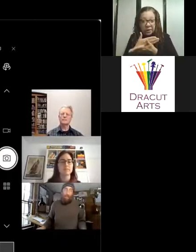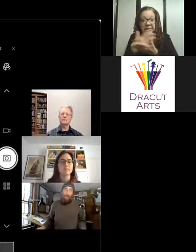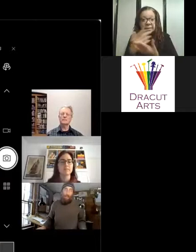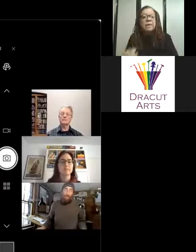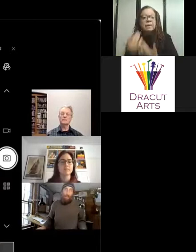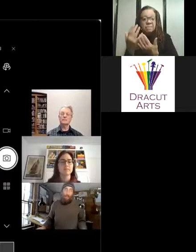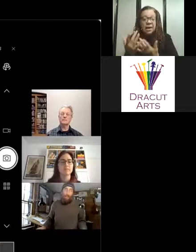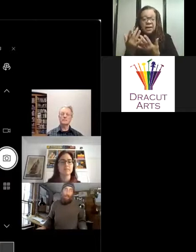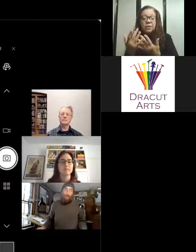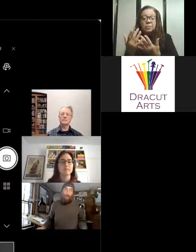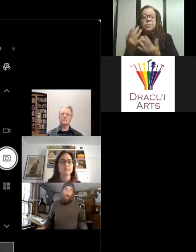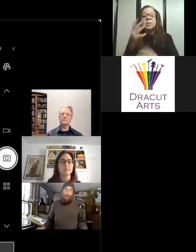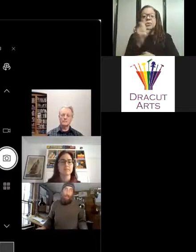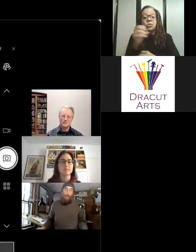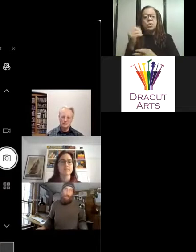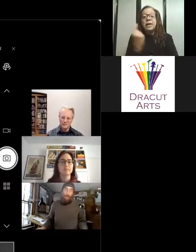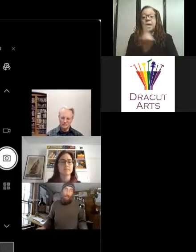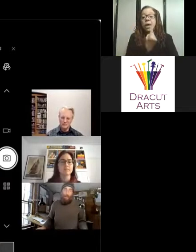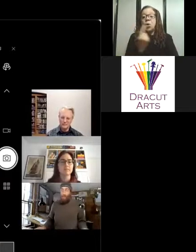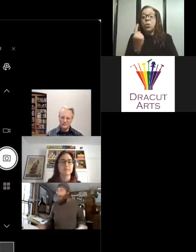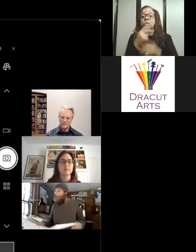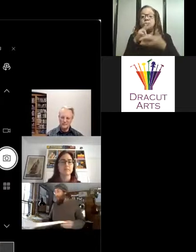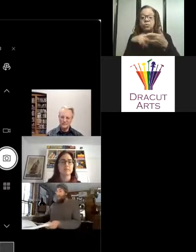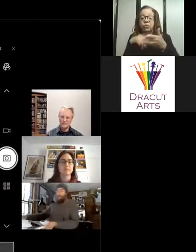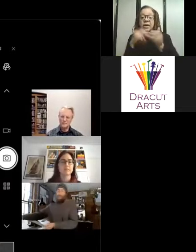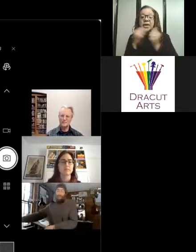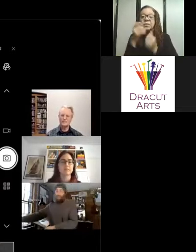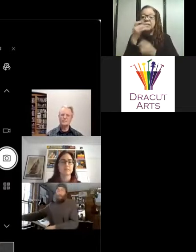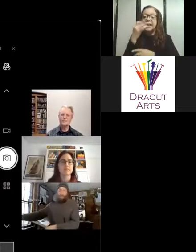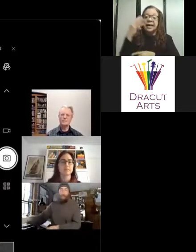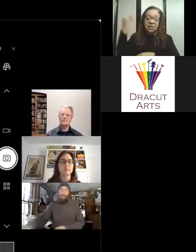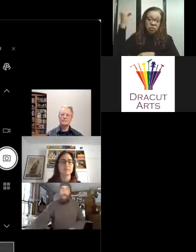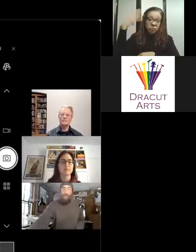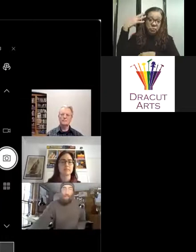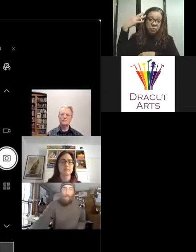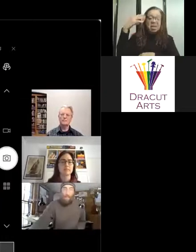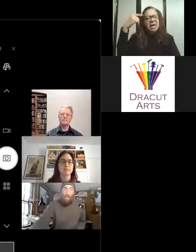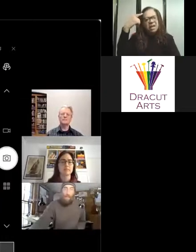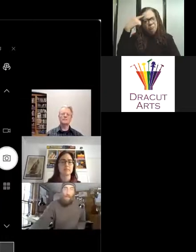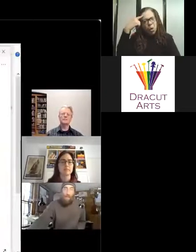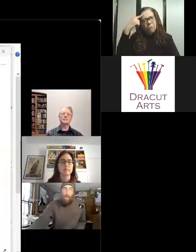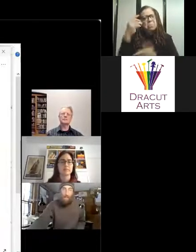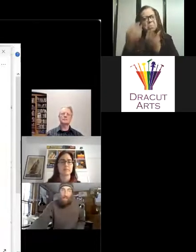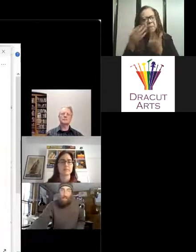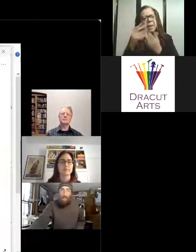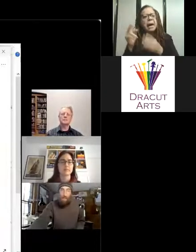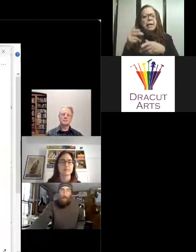right, um, alone, reading with a light shining on him. And I thought, well, you know I can I can use that in this,